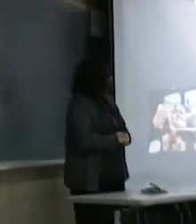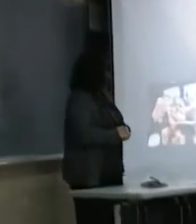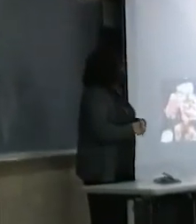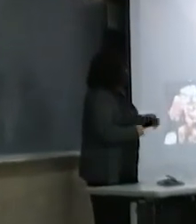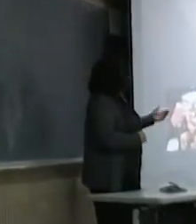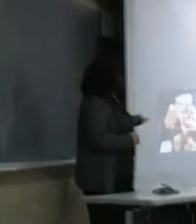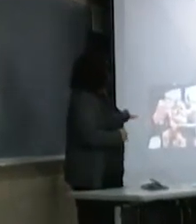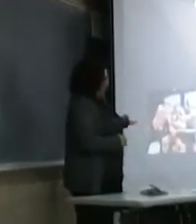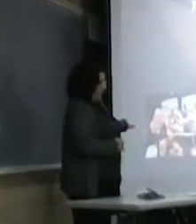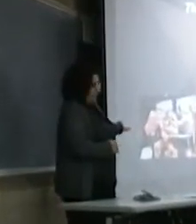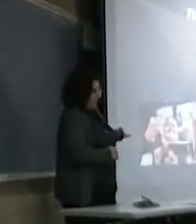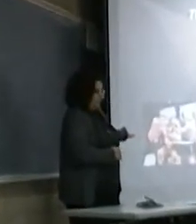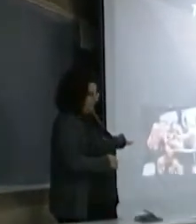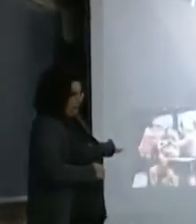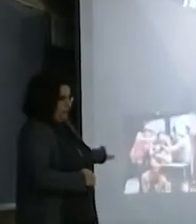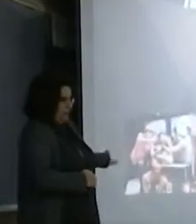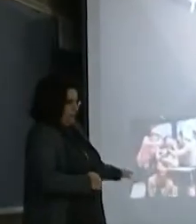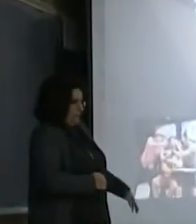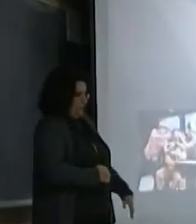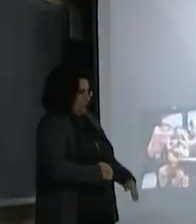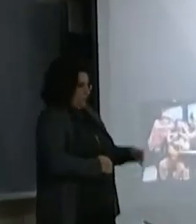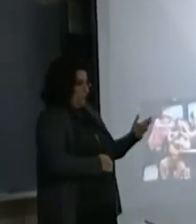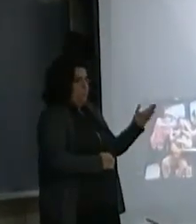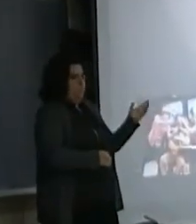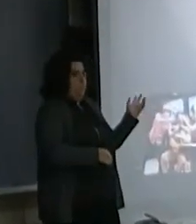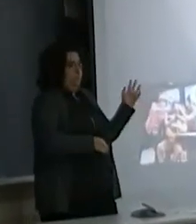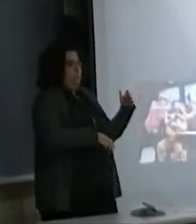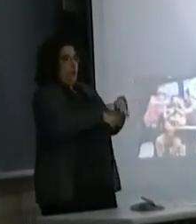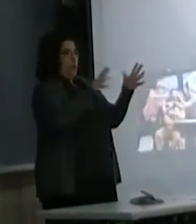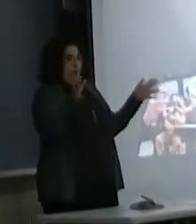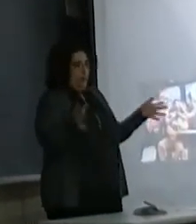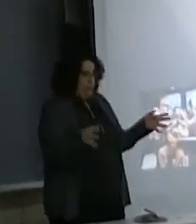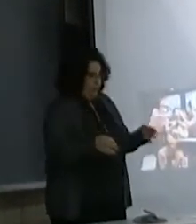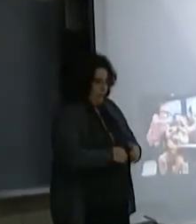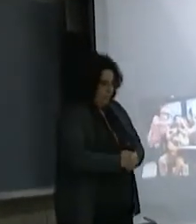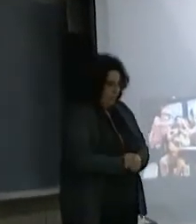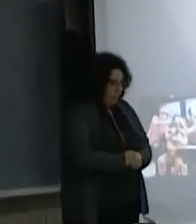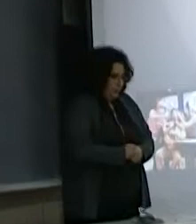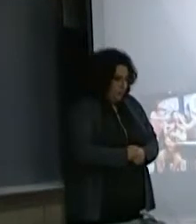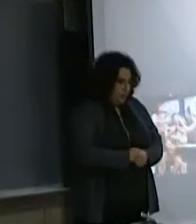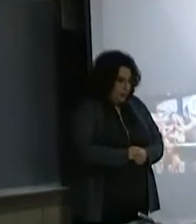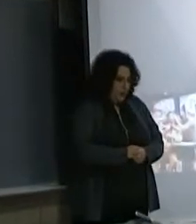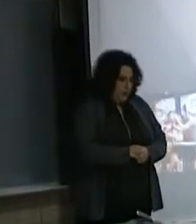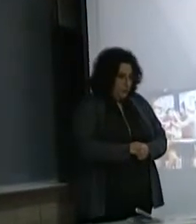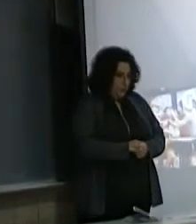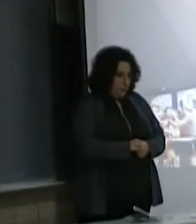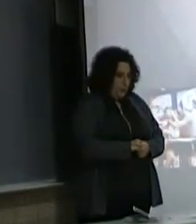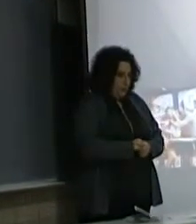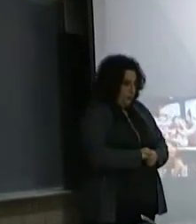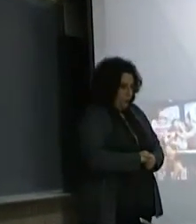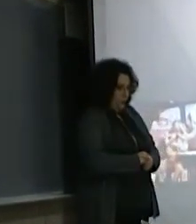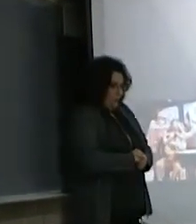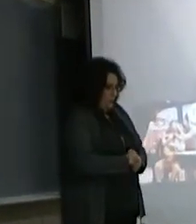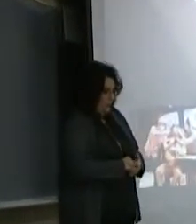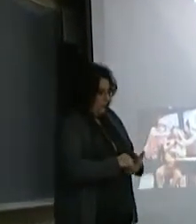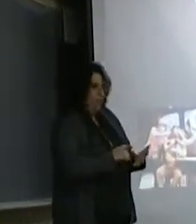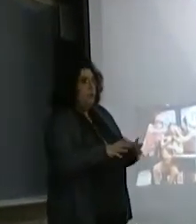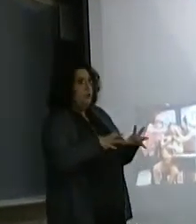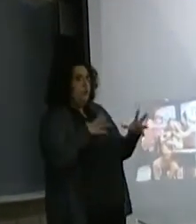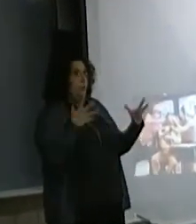the National Theater of the Deaf, which is all over the country, they also appear at local festivals, and large celebrations